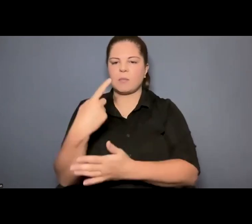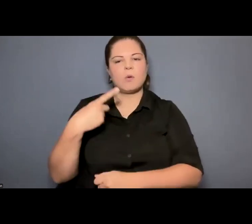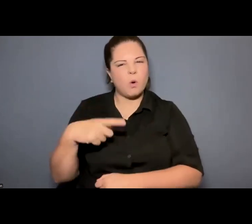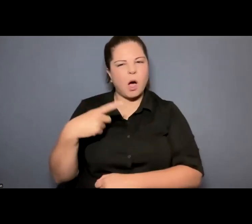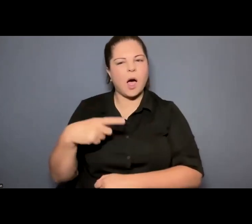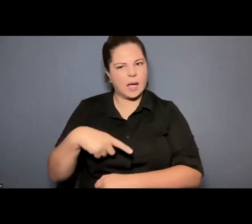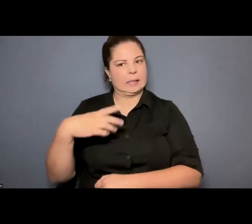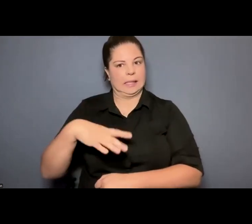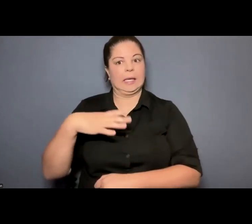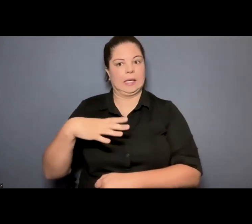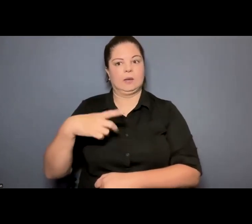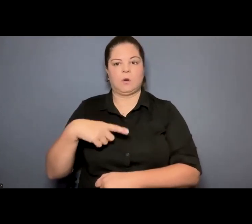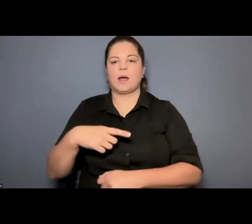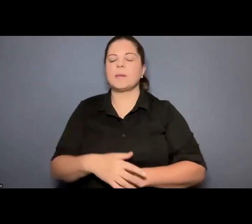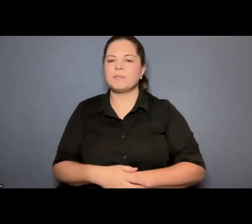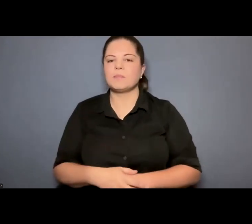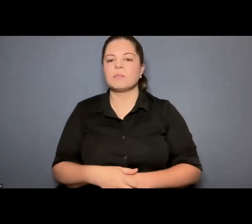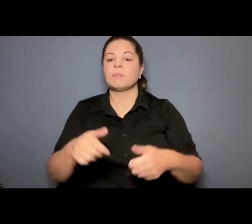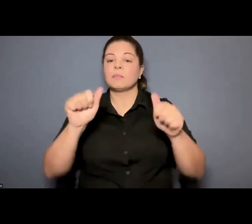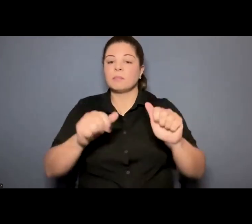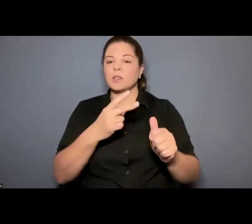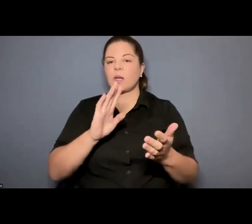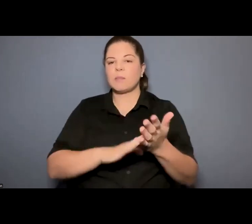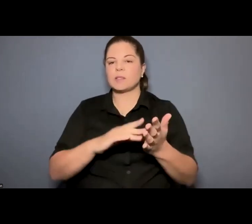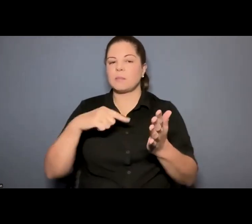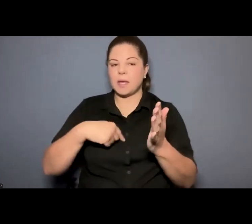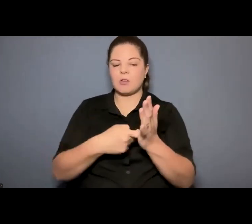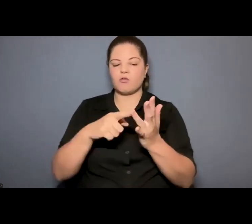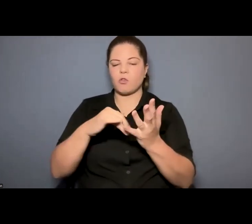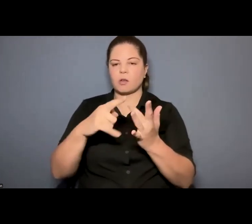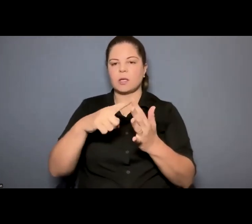Rosie and I will talk about the implications of this positive duty for the arts culture, screen